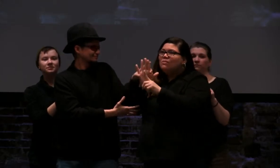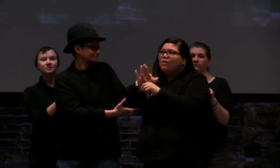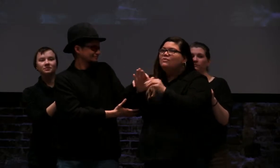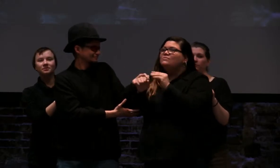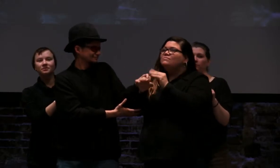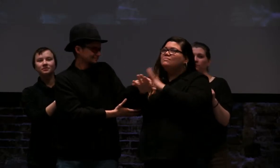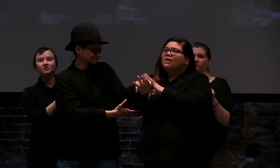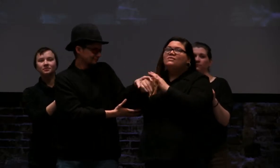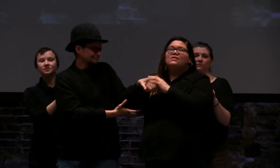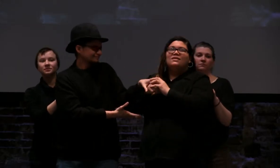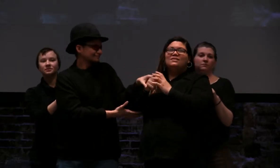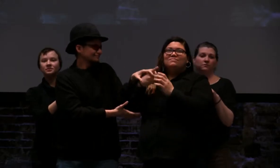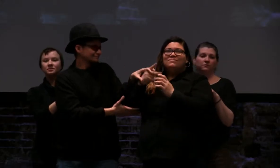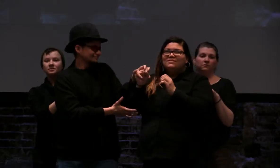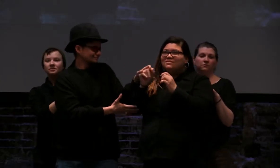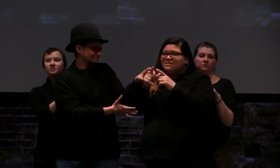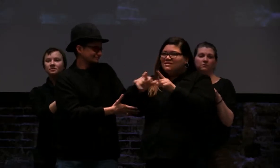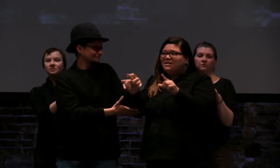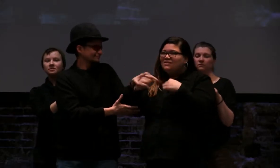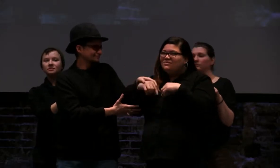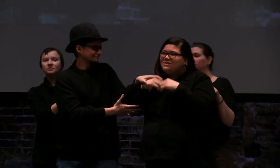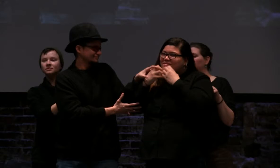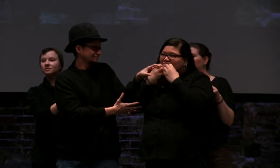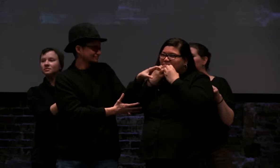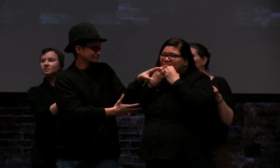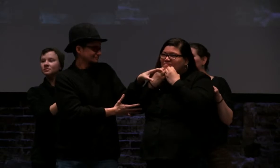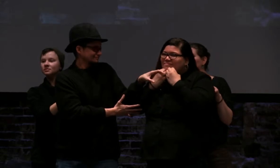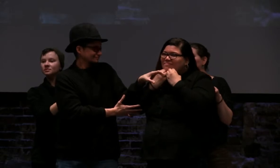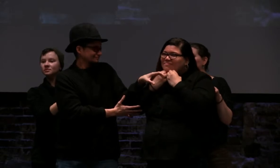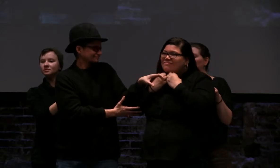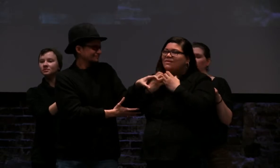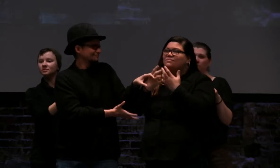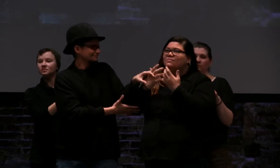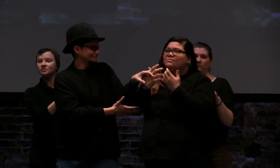to share their story, their community, their experience,